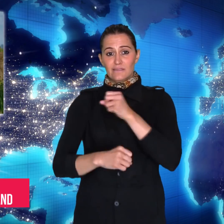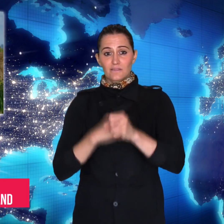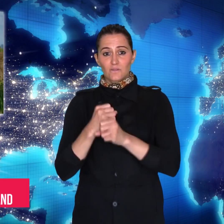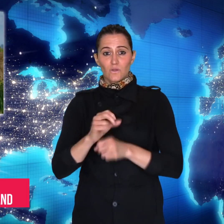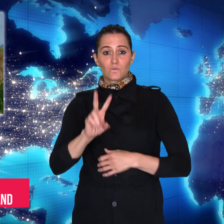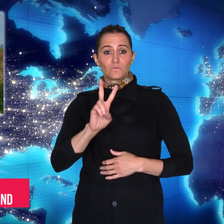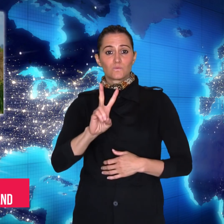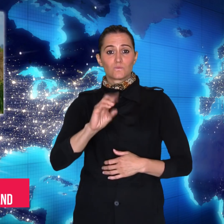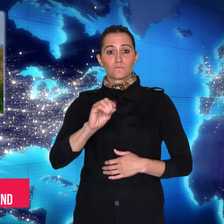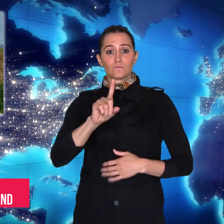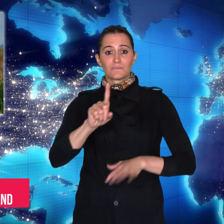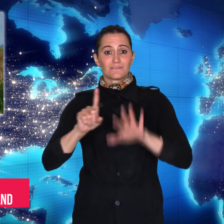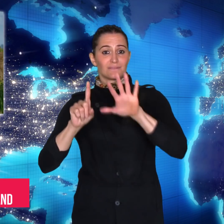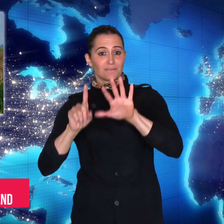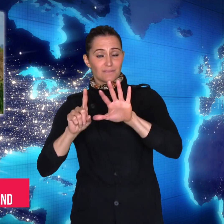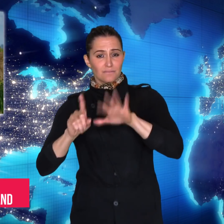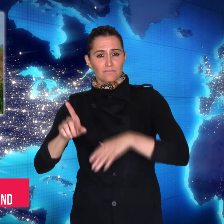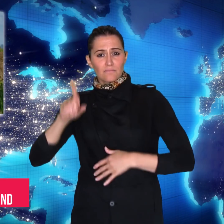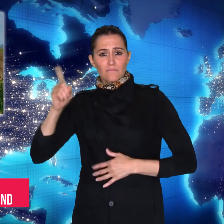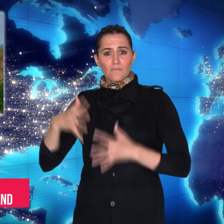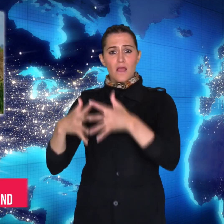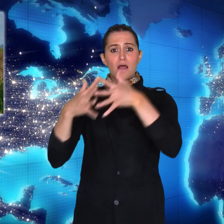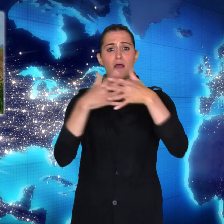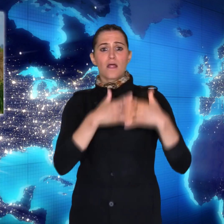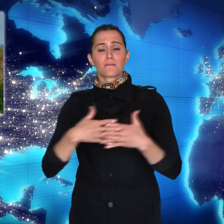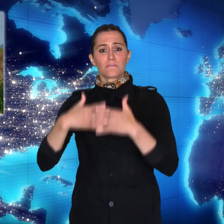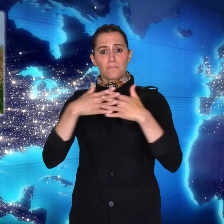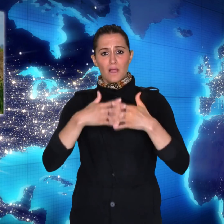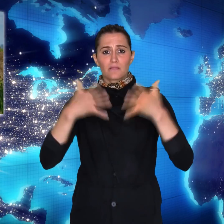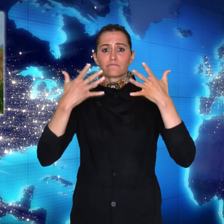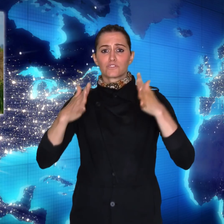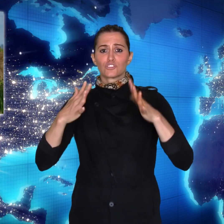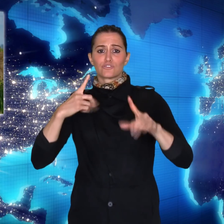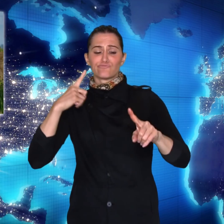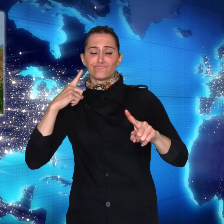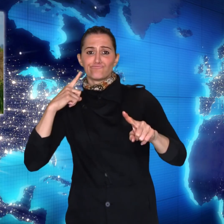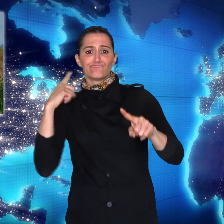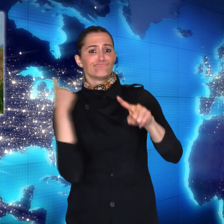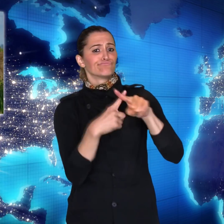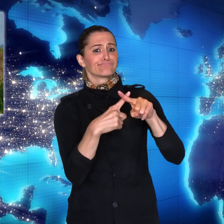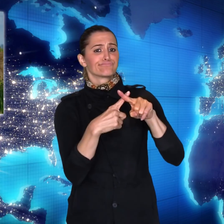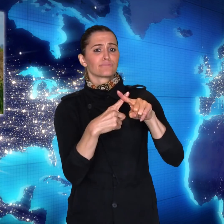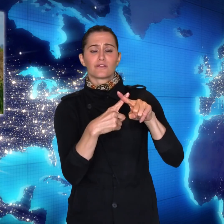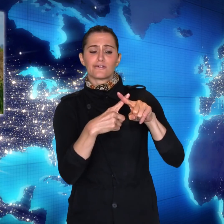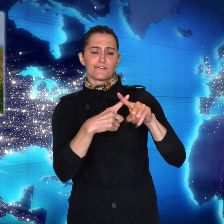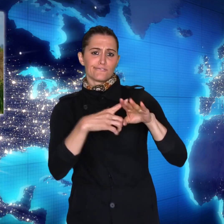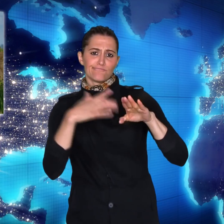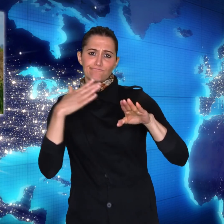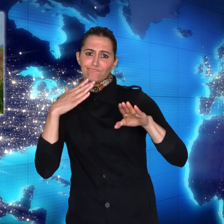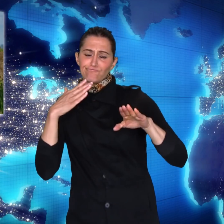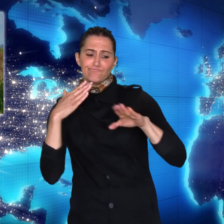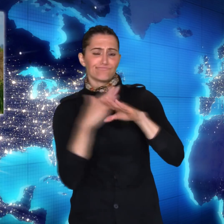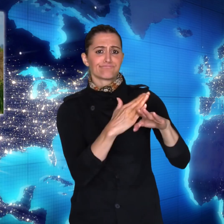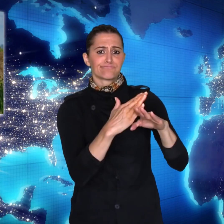United States banned sales of ivory in